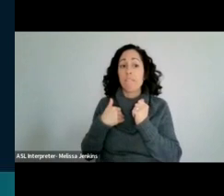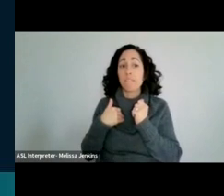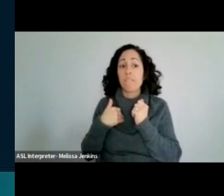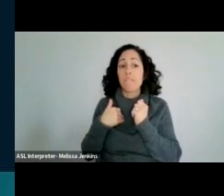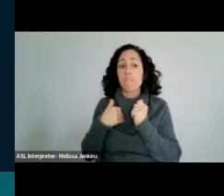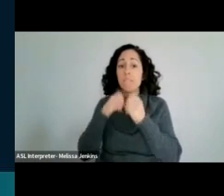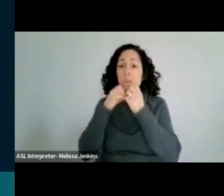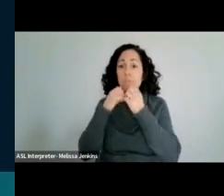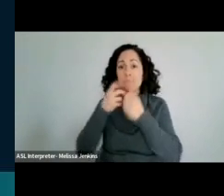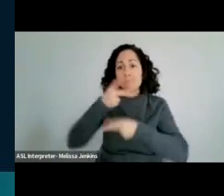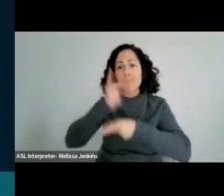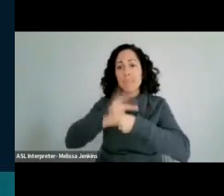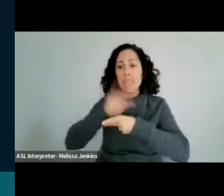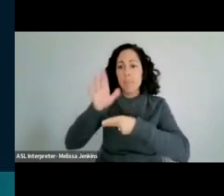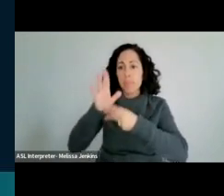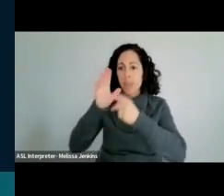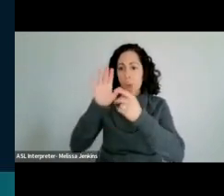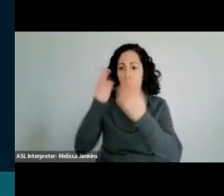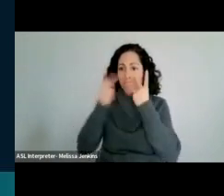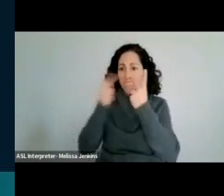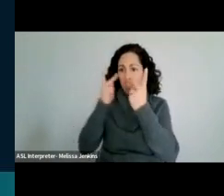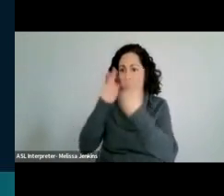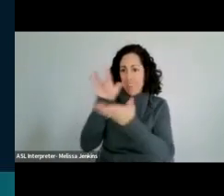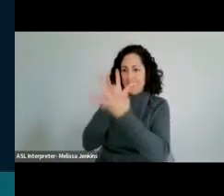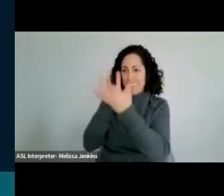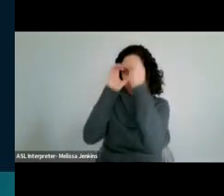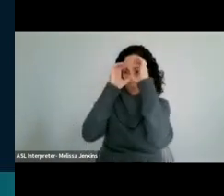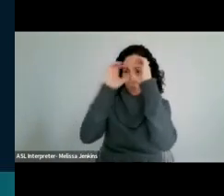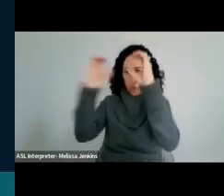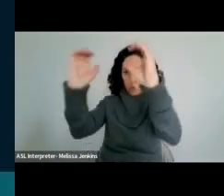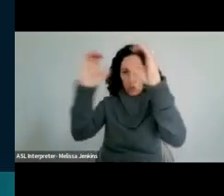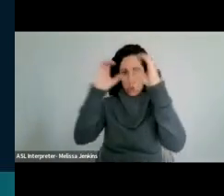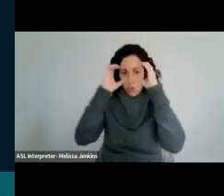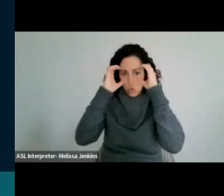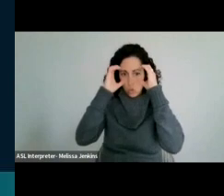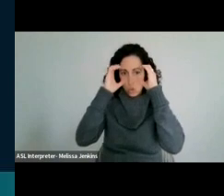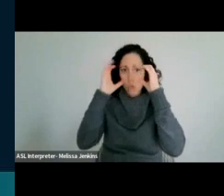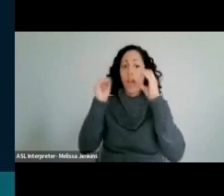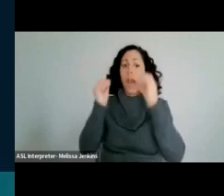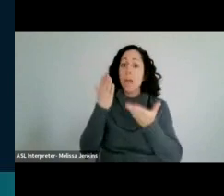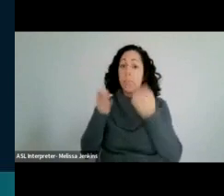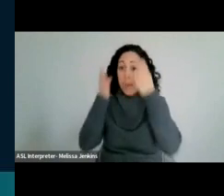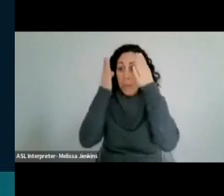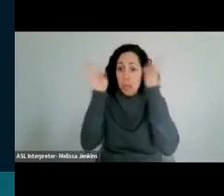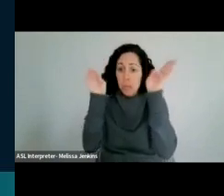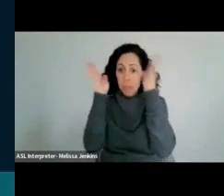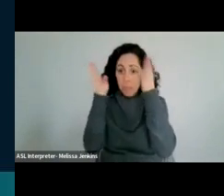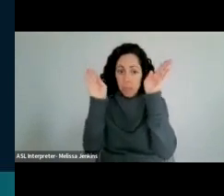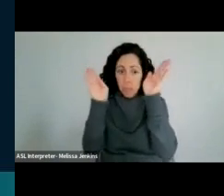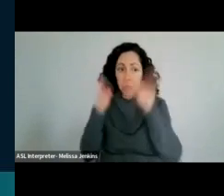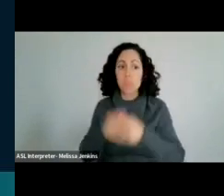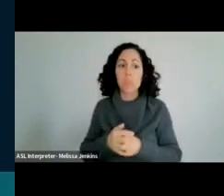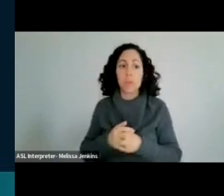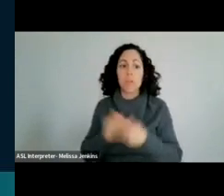in line with regulatory approval threshold data from the Stellar trial.